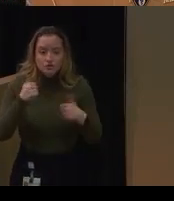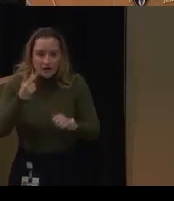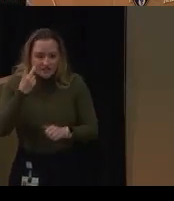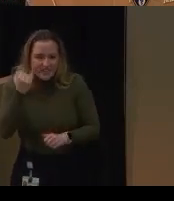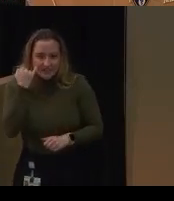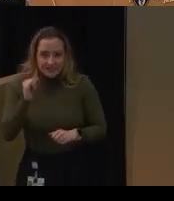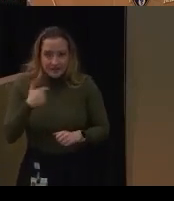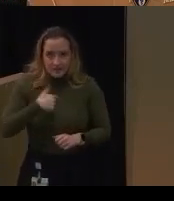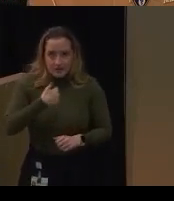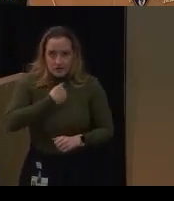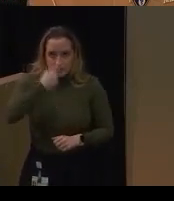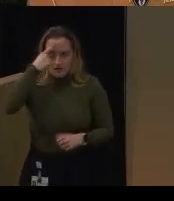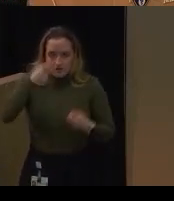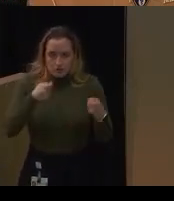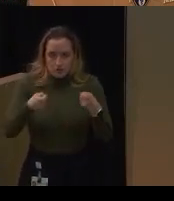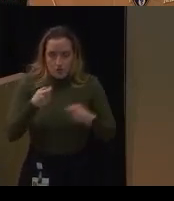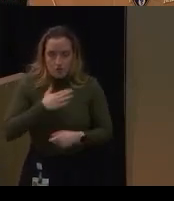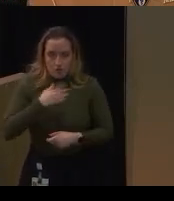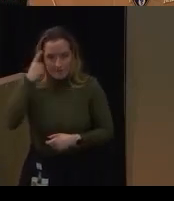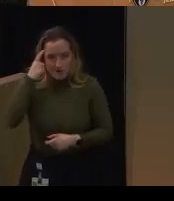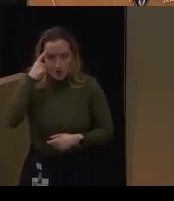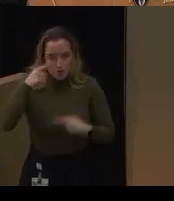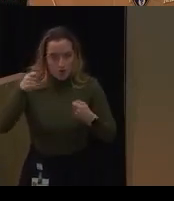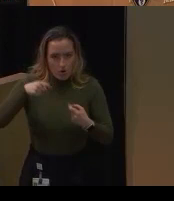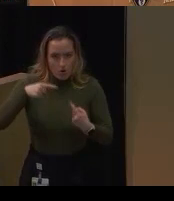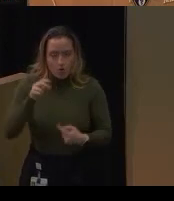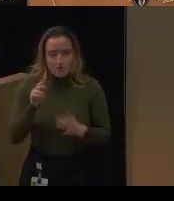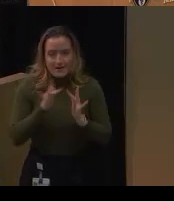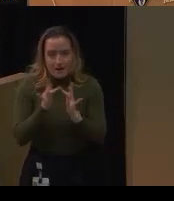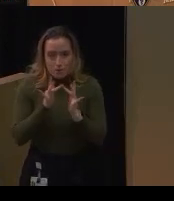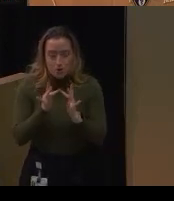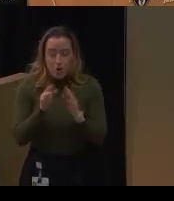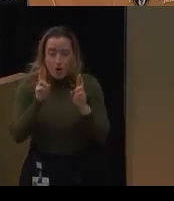control of the theory of my network in a way that we hope have some positive behavioral consequences